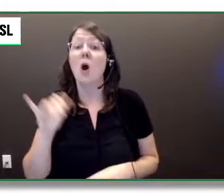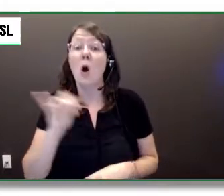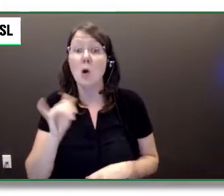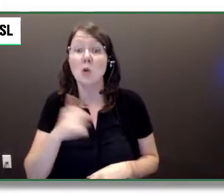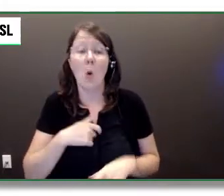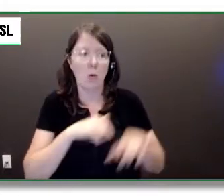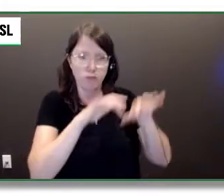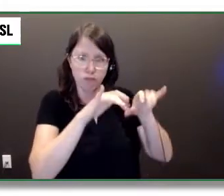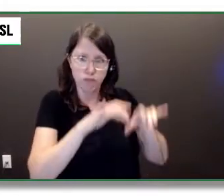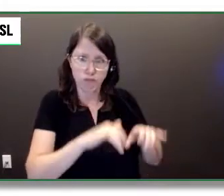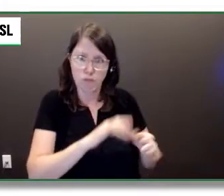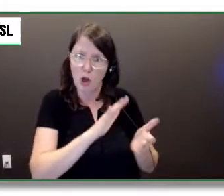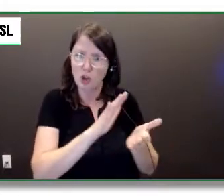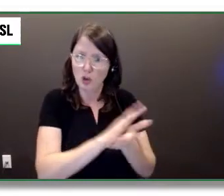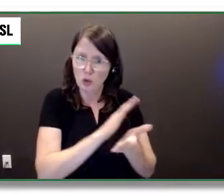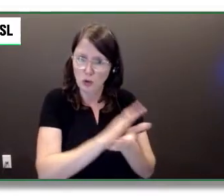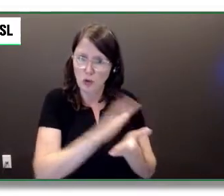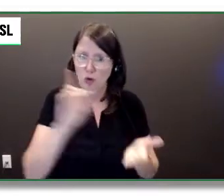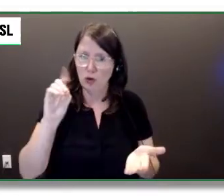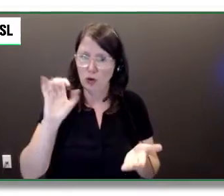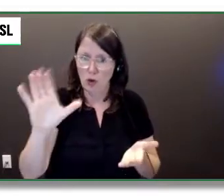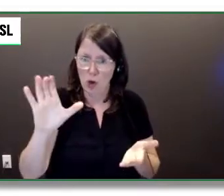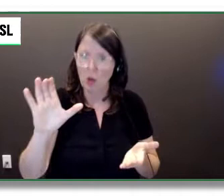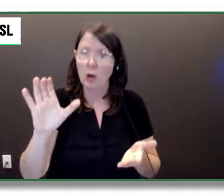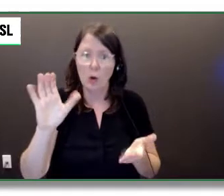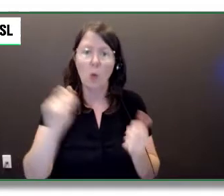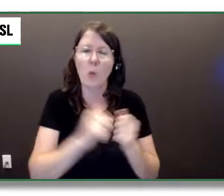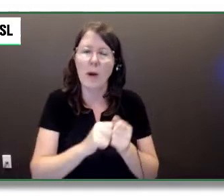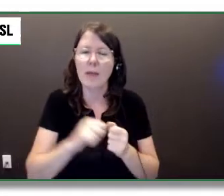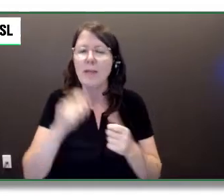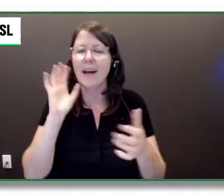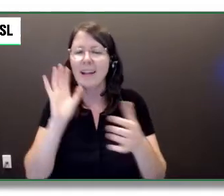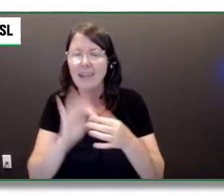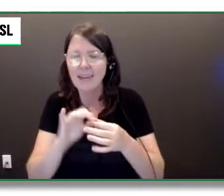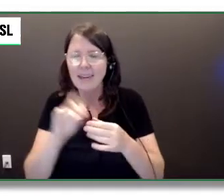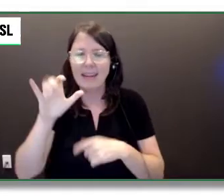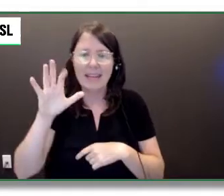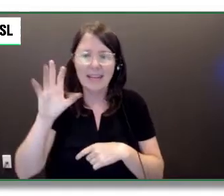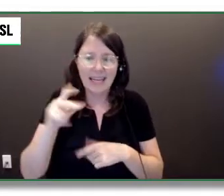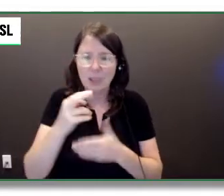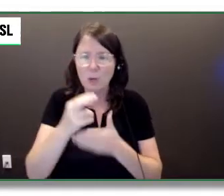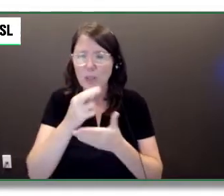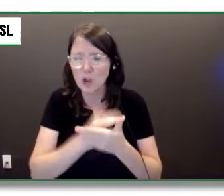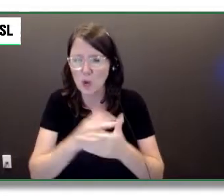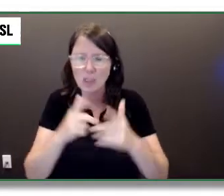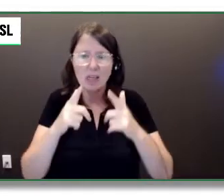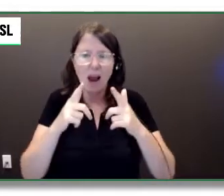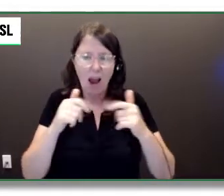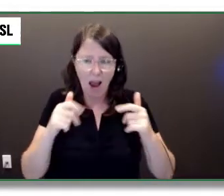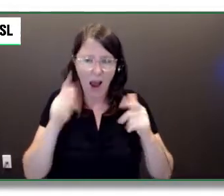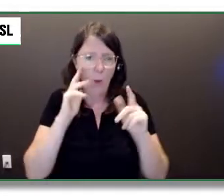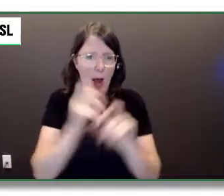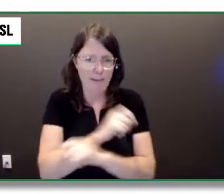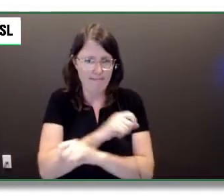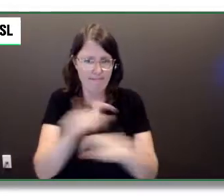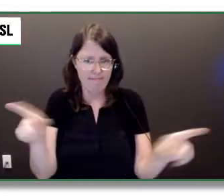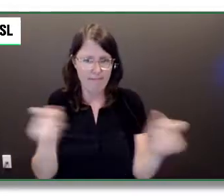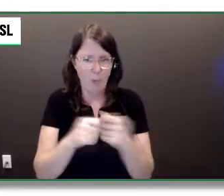links and resources and access to this slideshow. So you'll have all the information and when you get access to this slide,